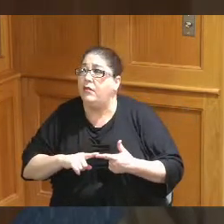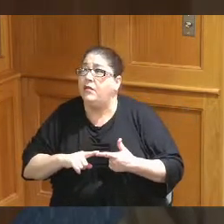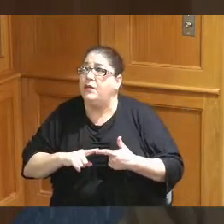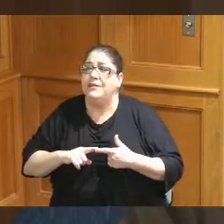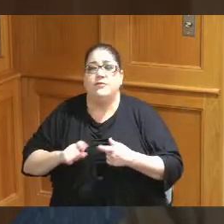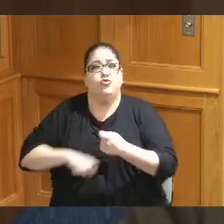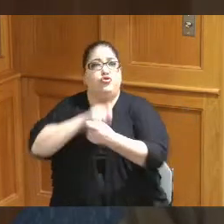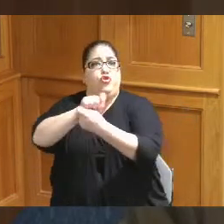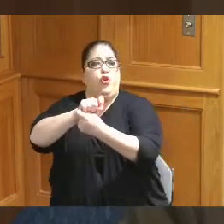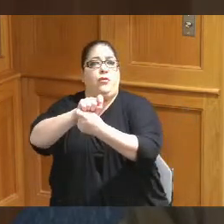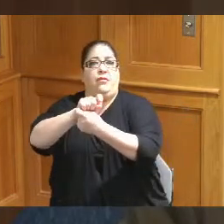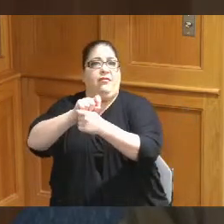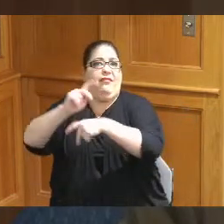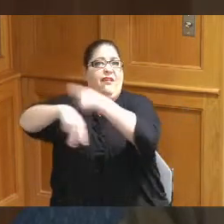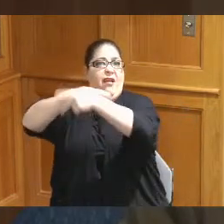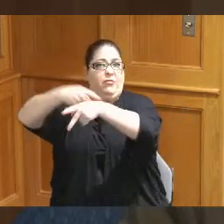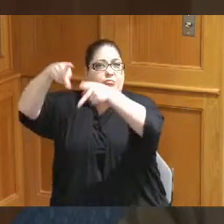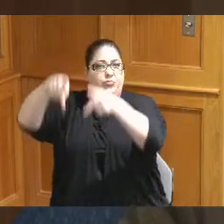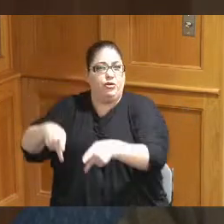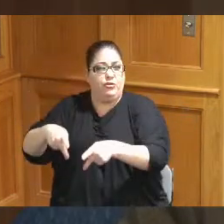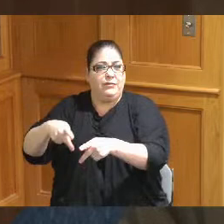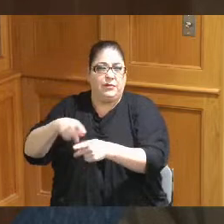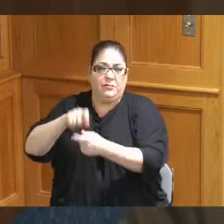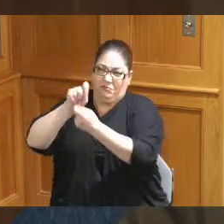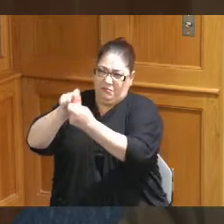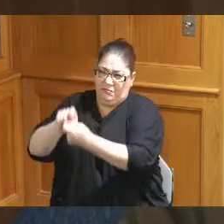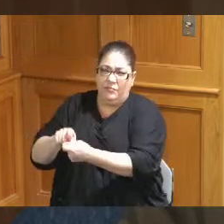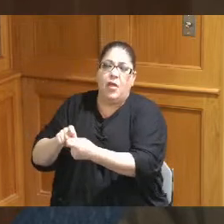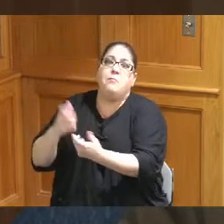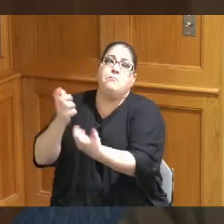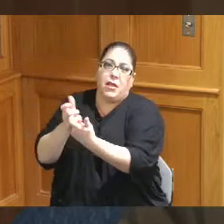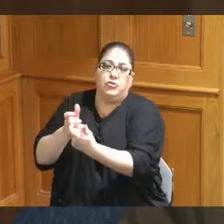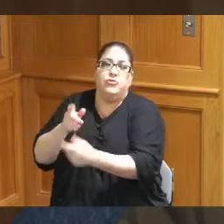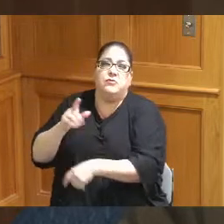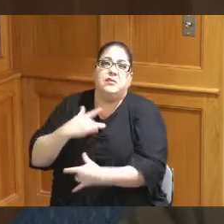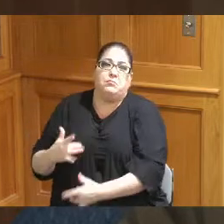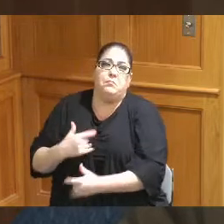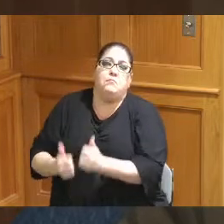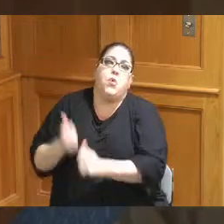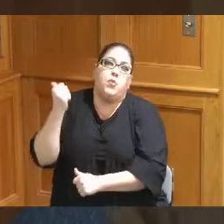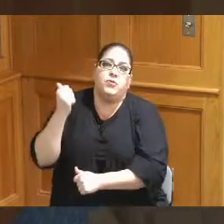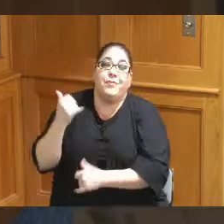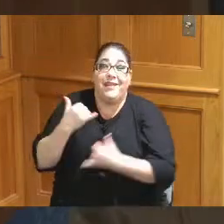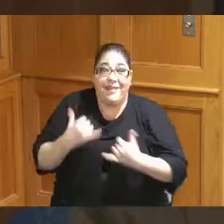demographic represented that is no longer the case we've got families we've got children your